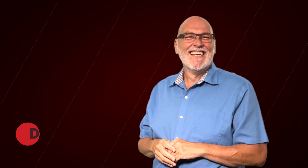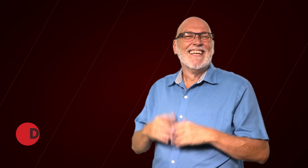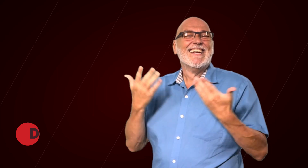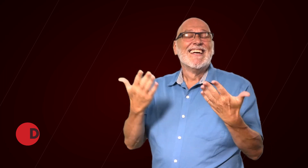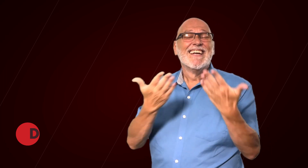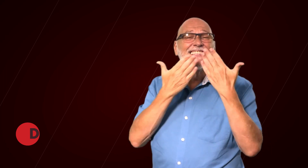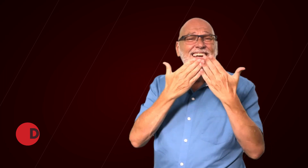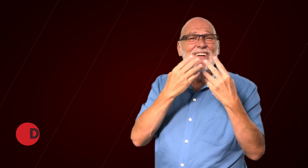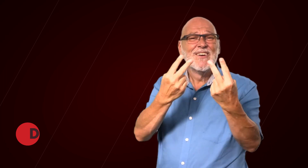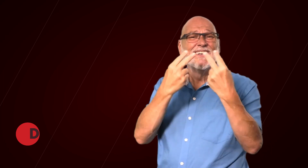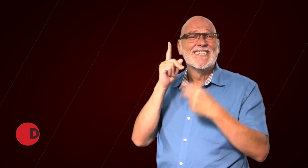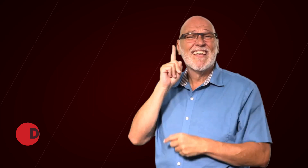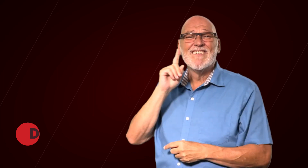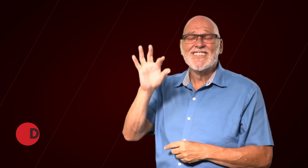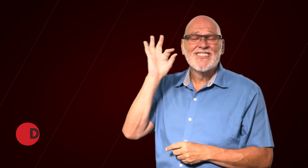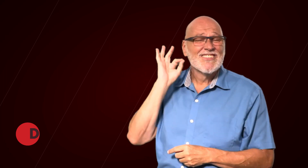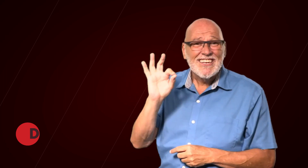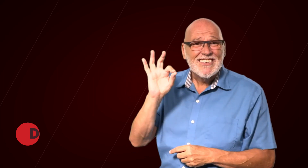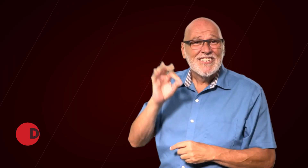Thank you for watching DeafDots.